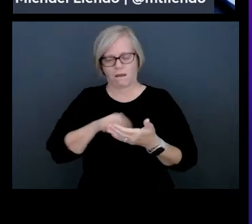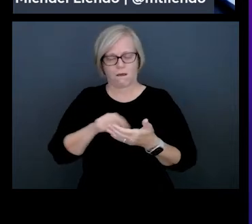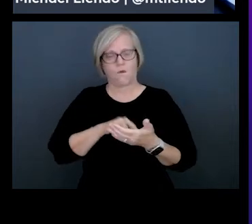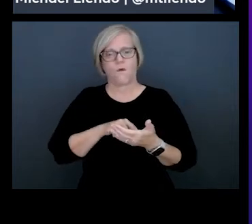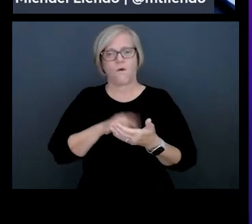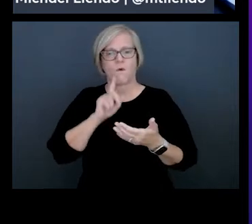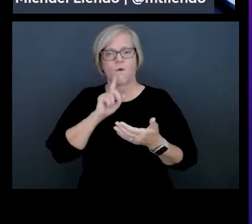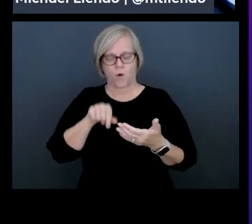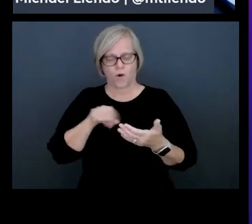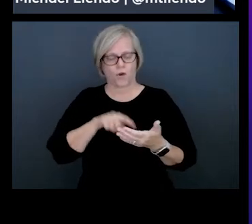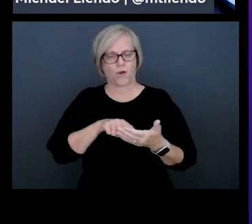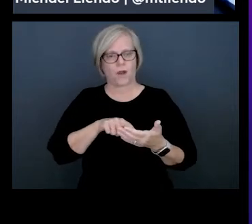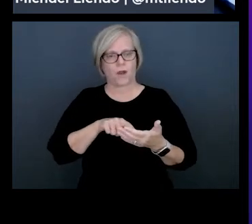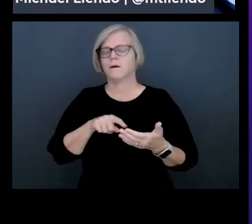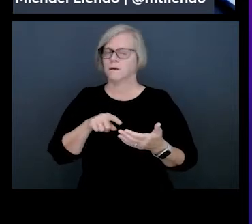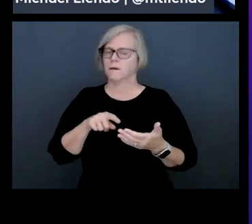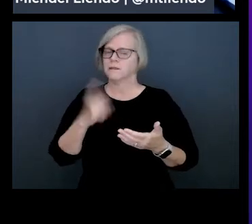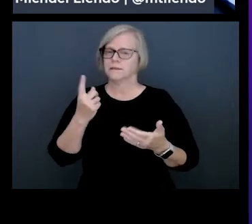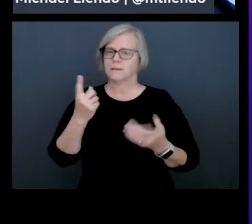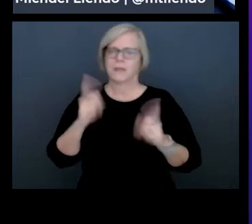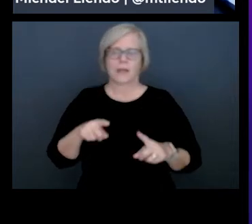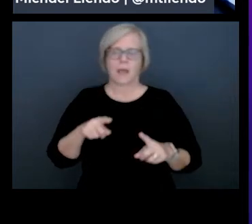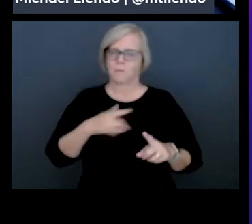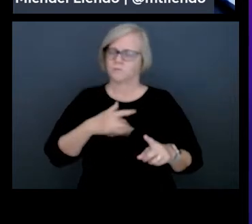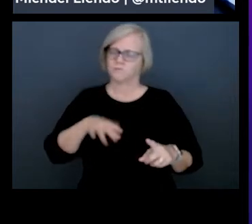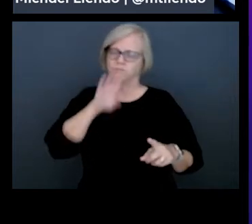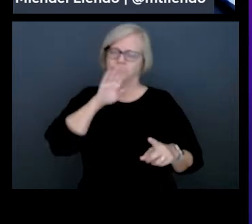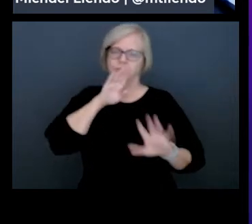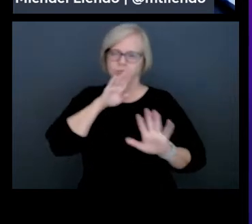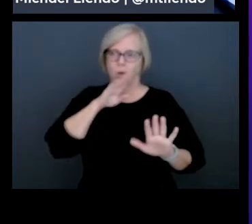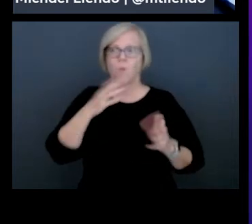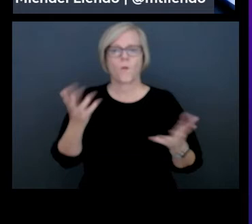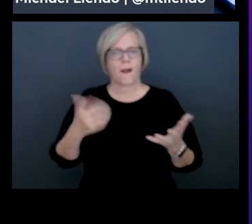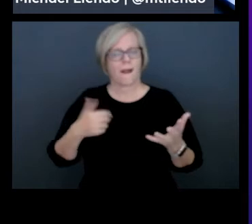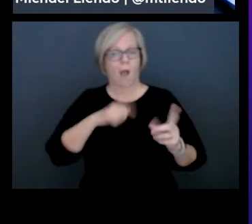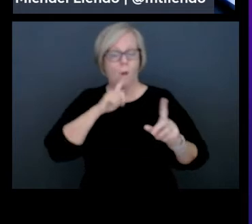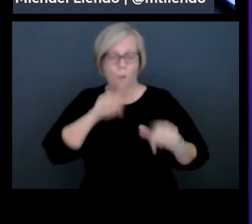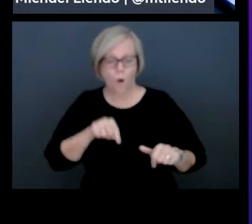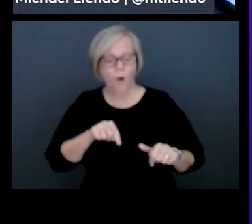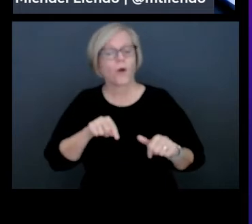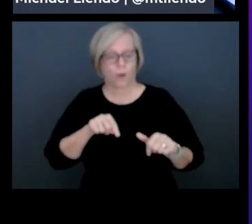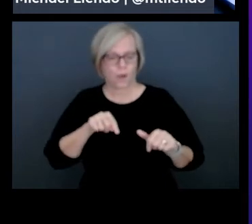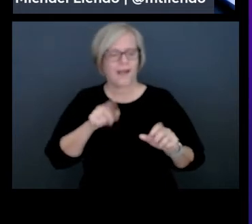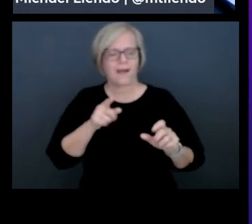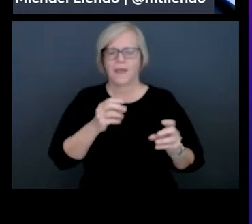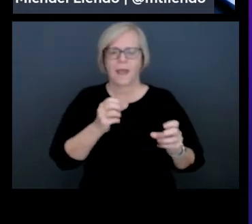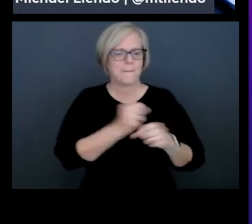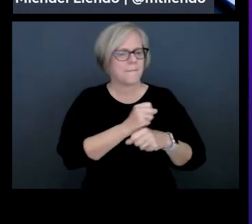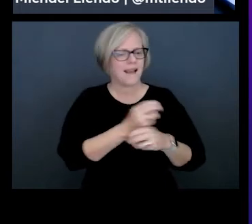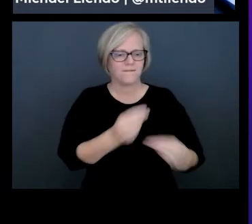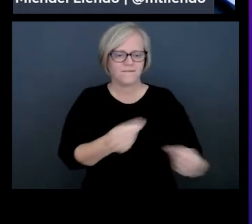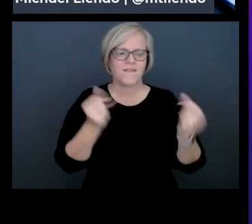and they both frustrate me. The first one is that I either order it and they make it right away, as soon as I purchase the coffee.